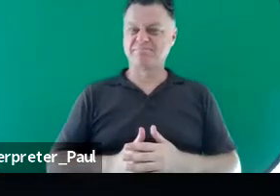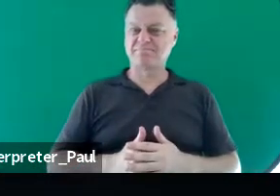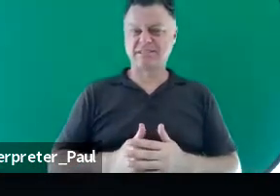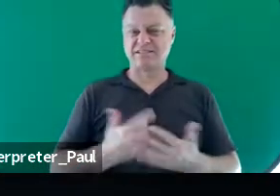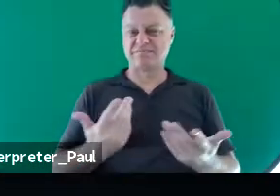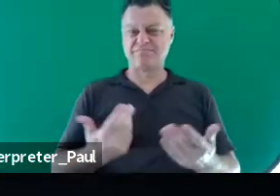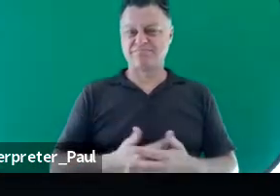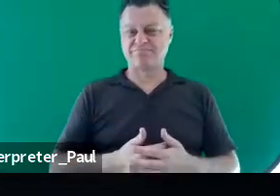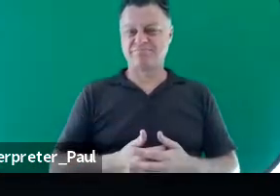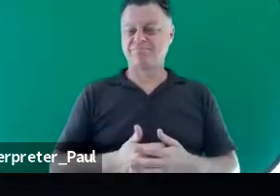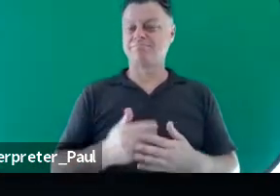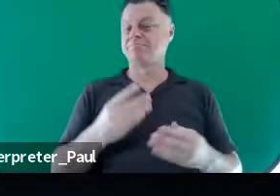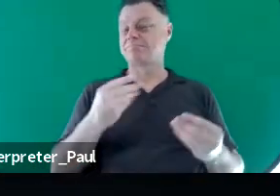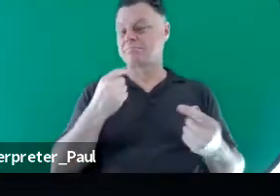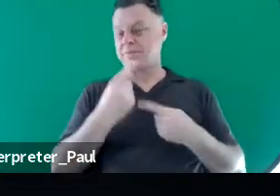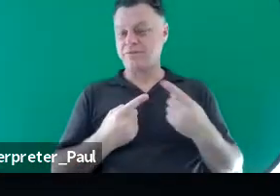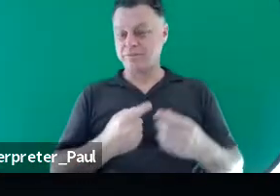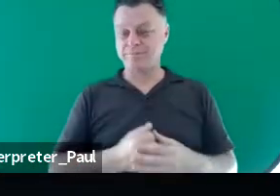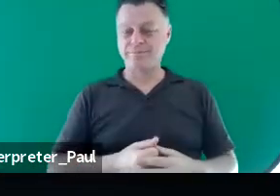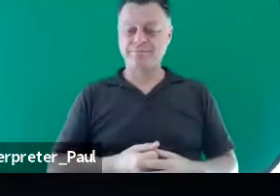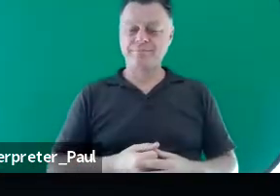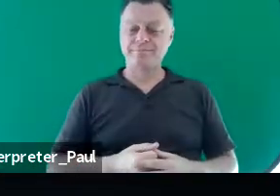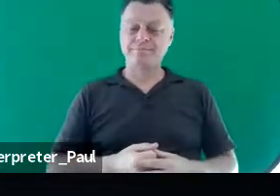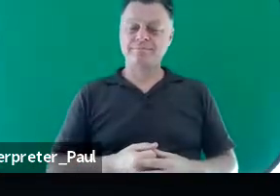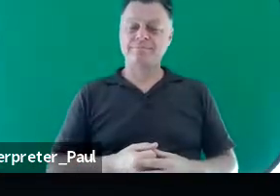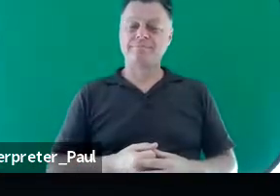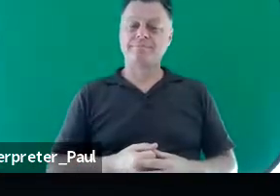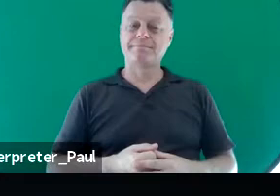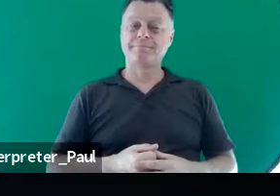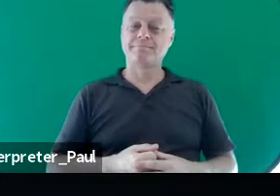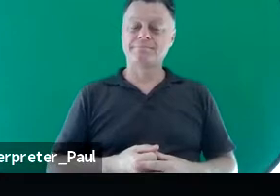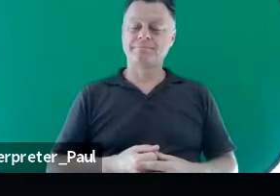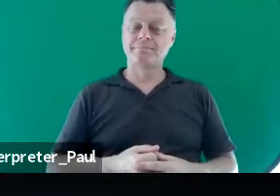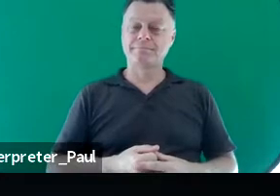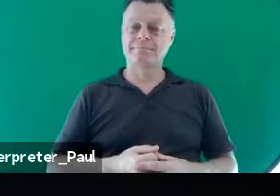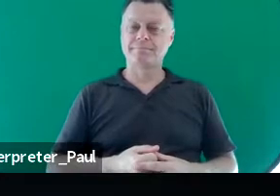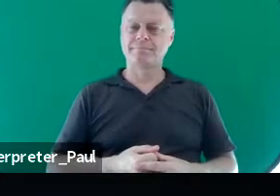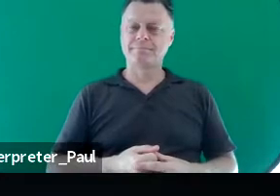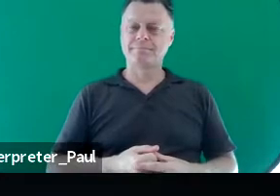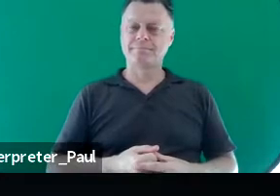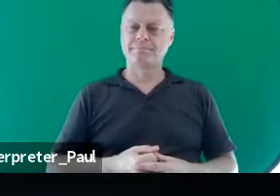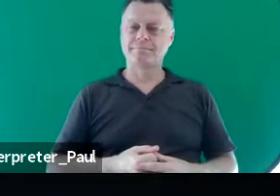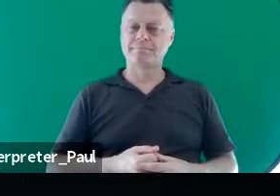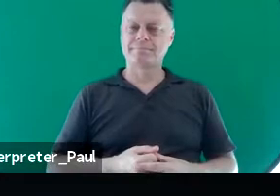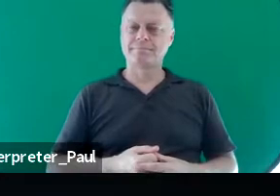some of the information about that. I did want to just - I don't know if you will be able to see